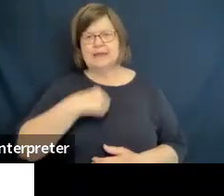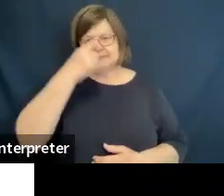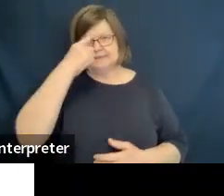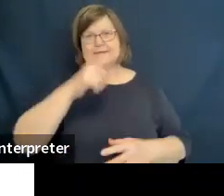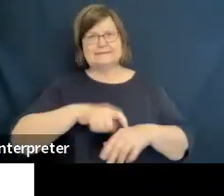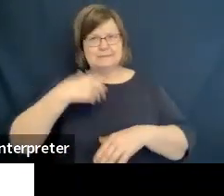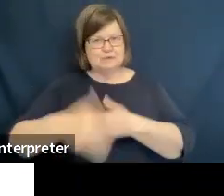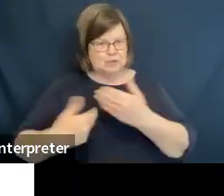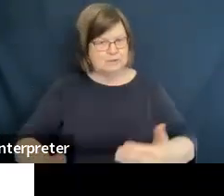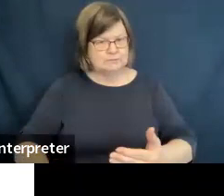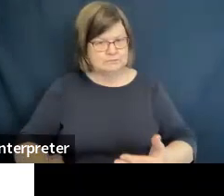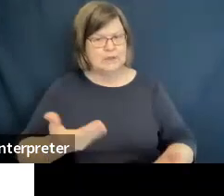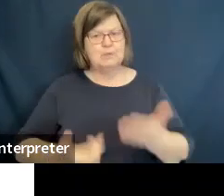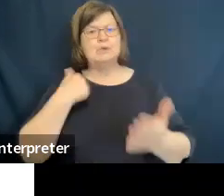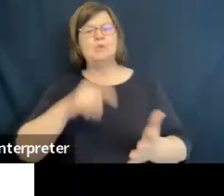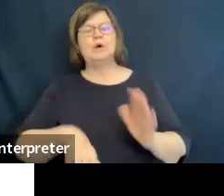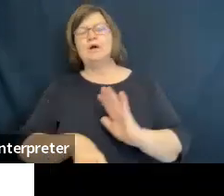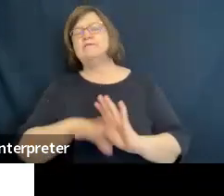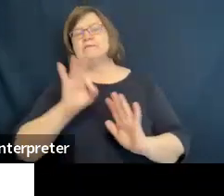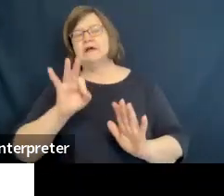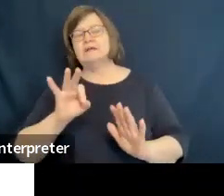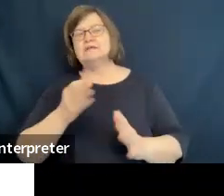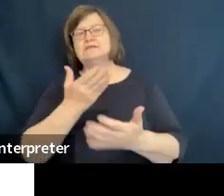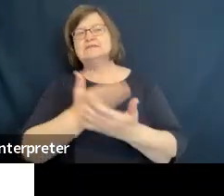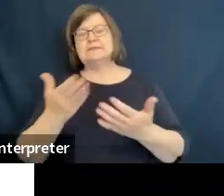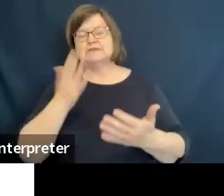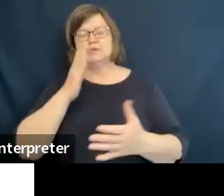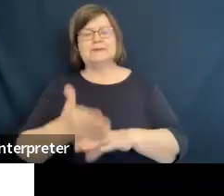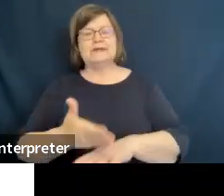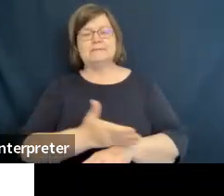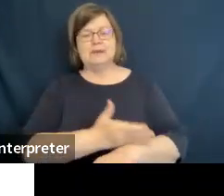we probably are going to find that things are going to be getting better.